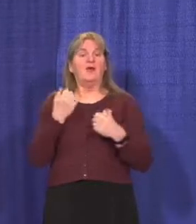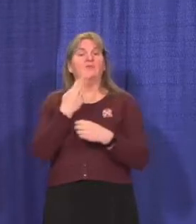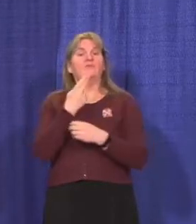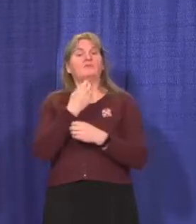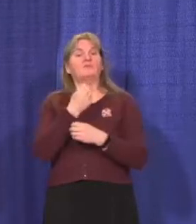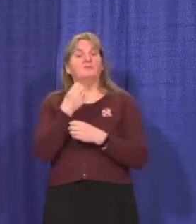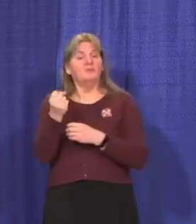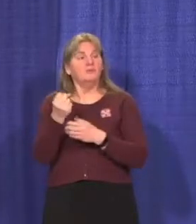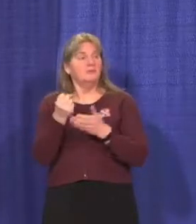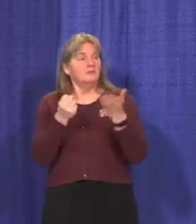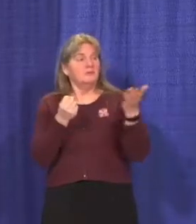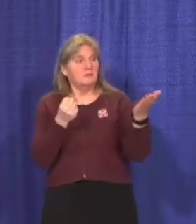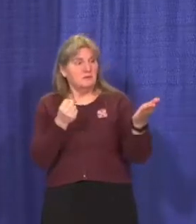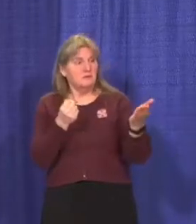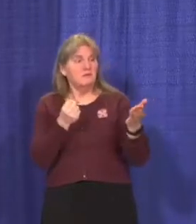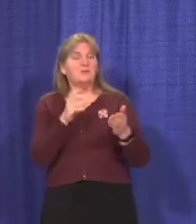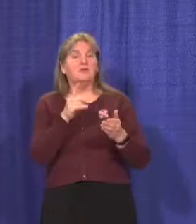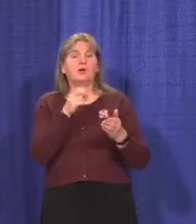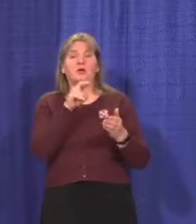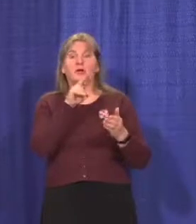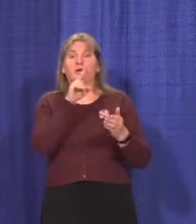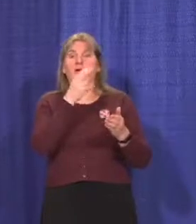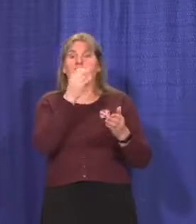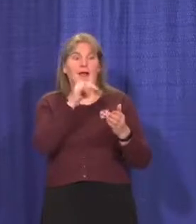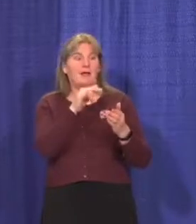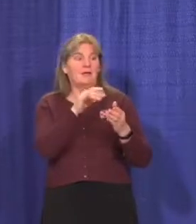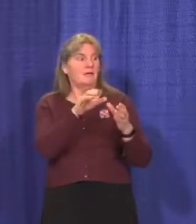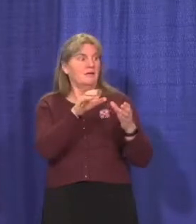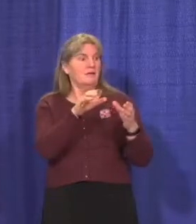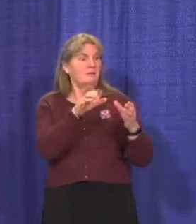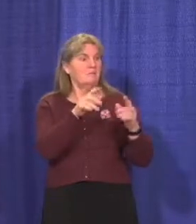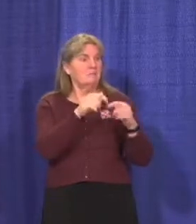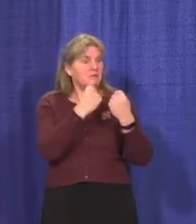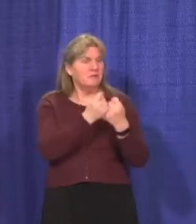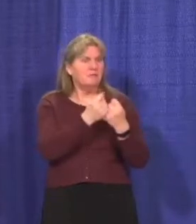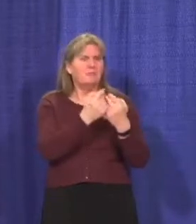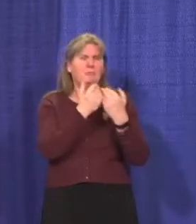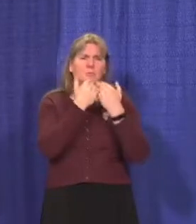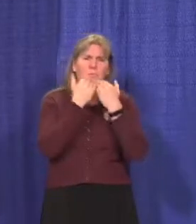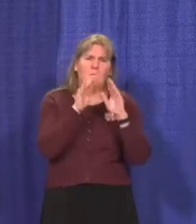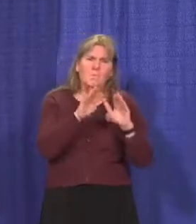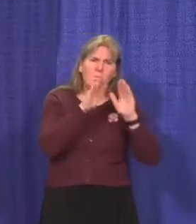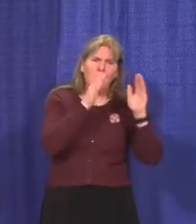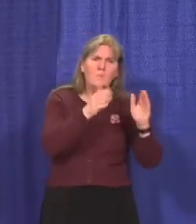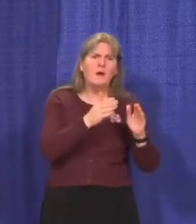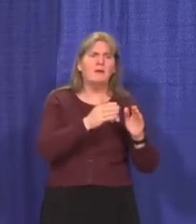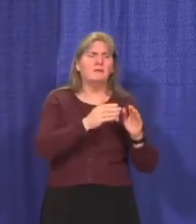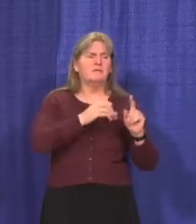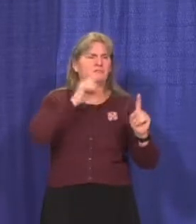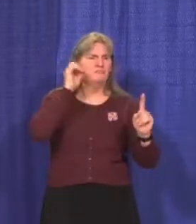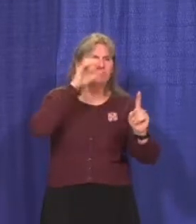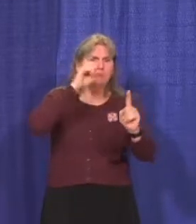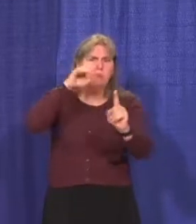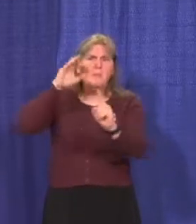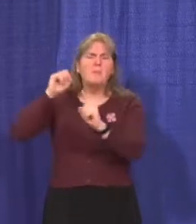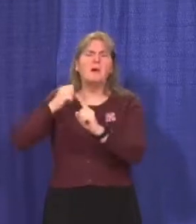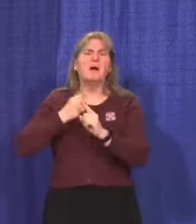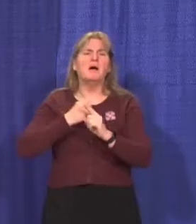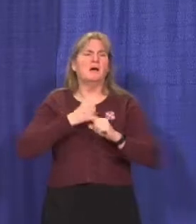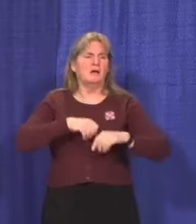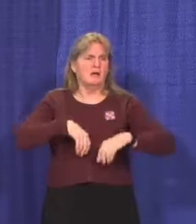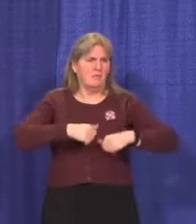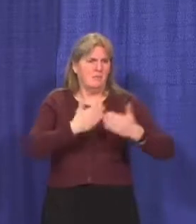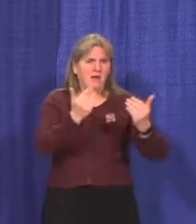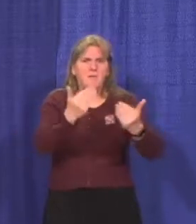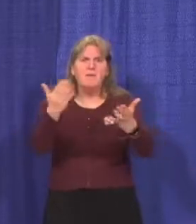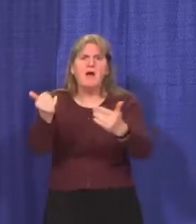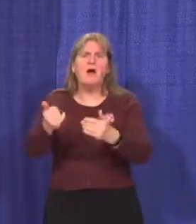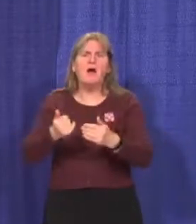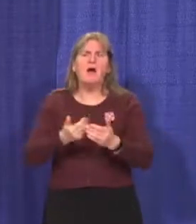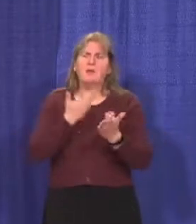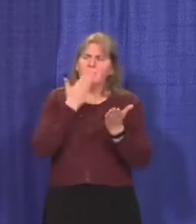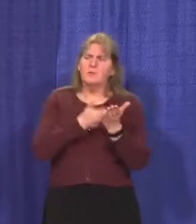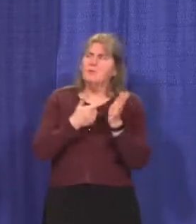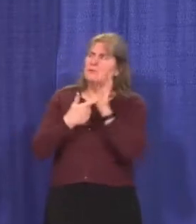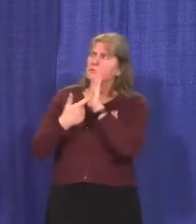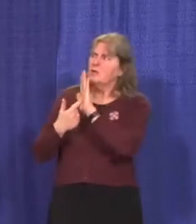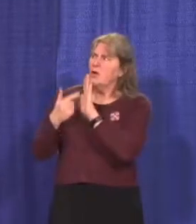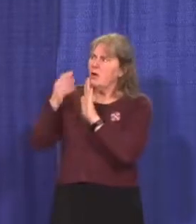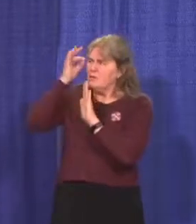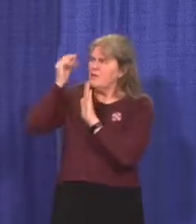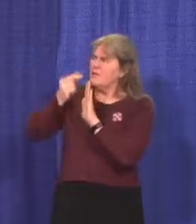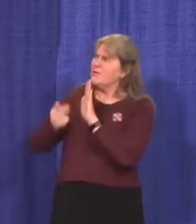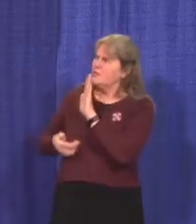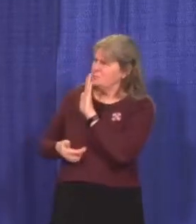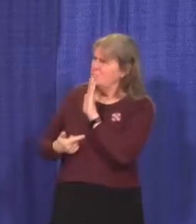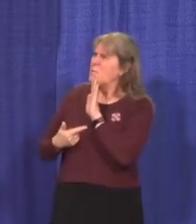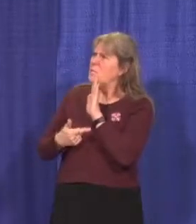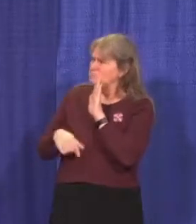job of previous Ottawa Herculean